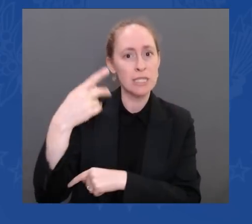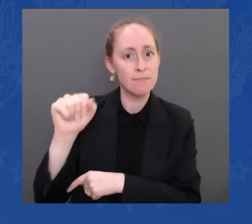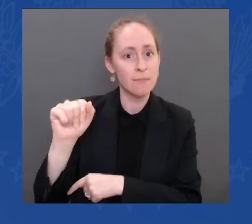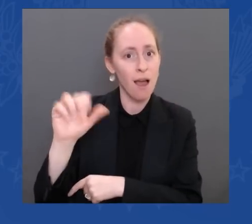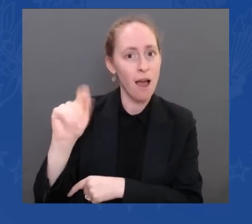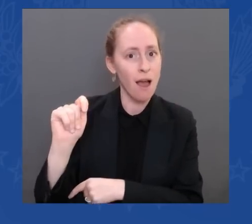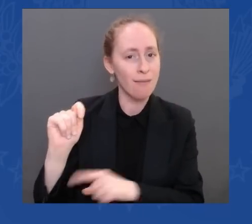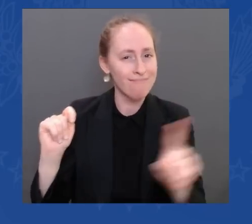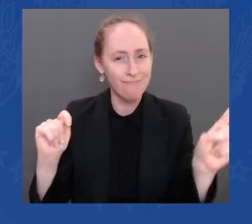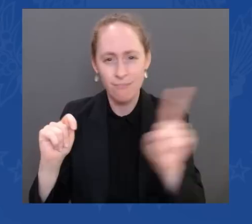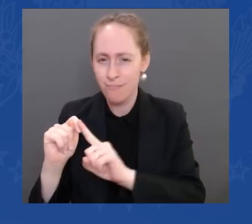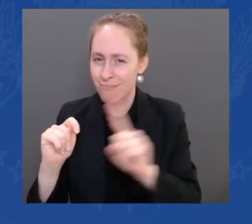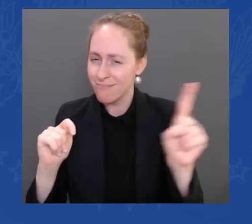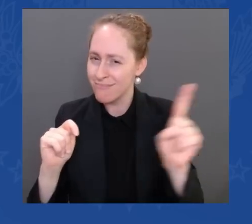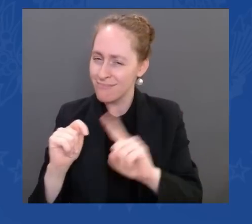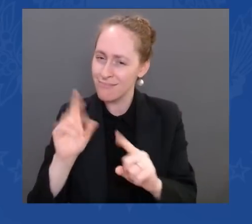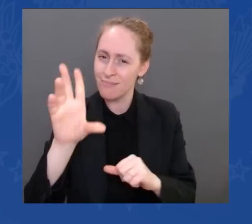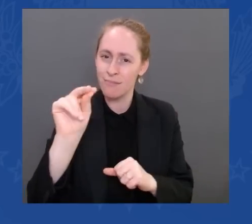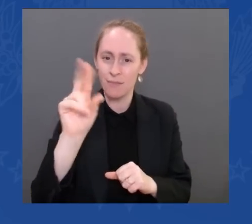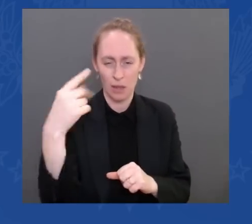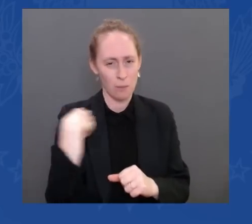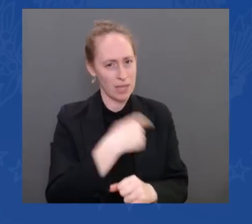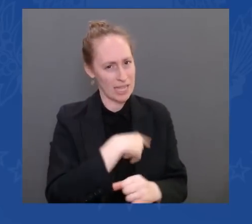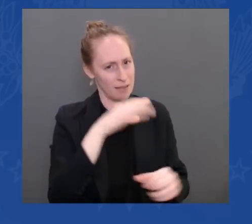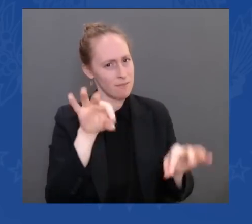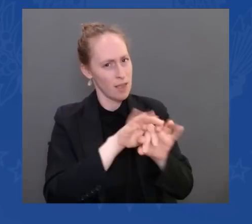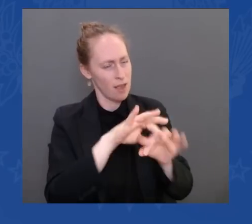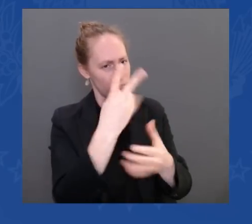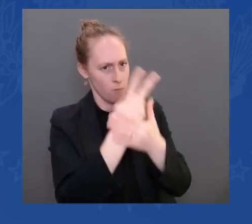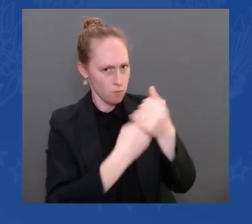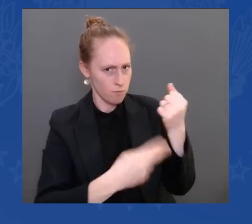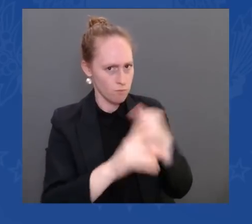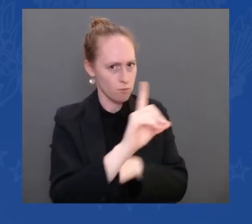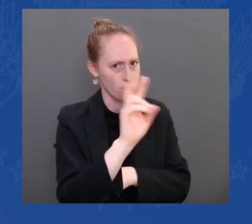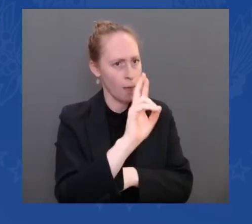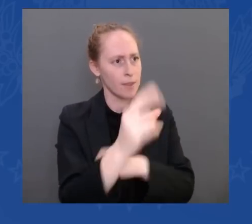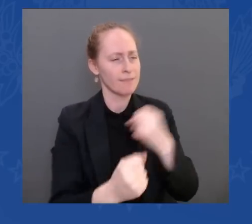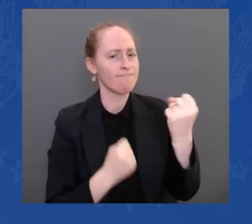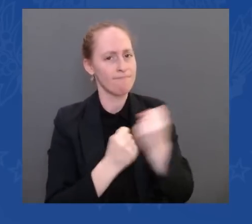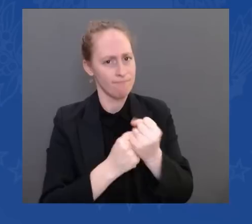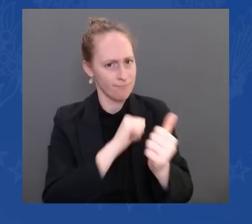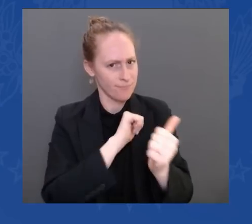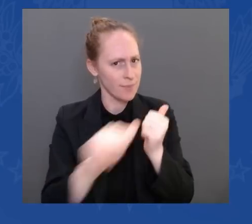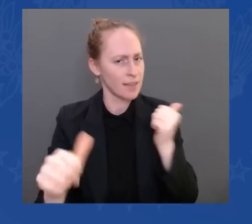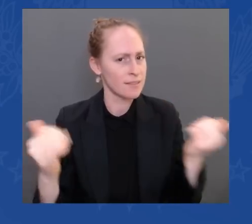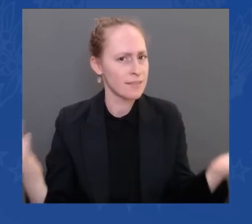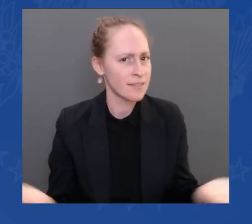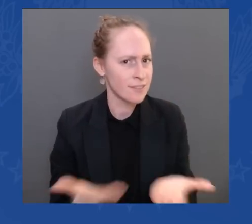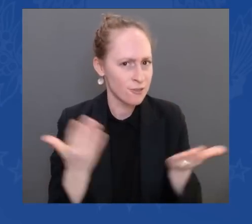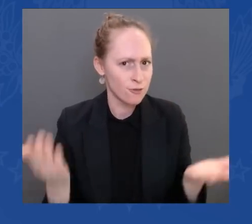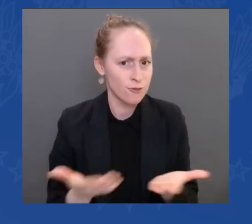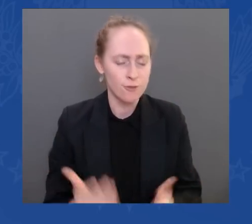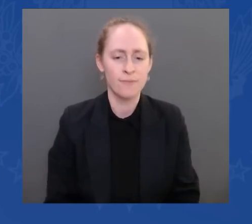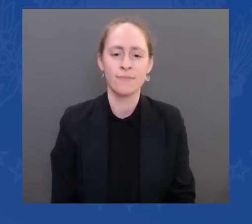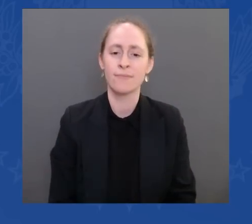In her introduction, Linda said she personally touched every single solitary Javelin -- 50,000 --